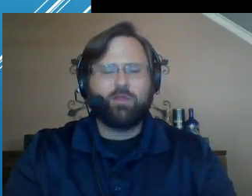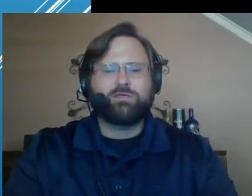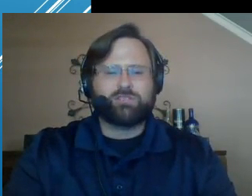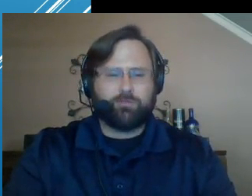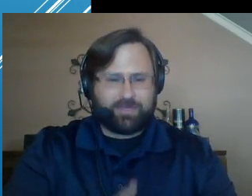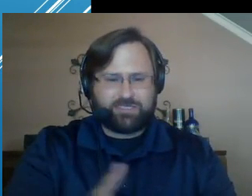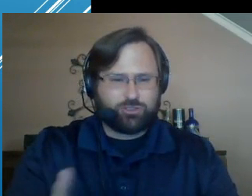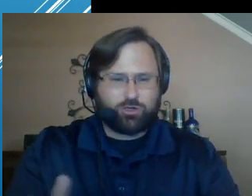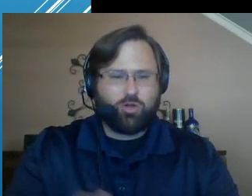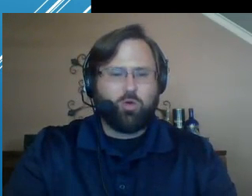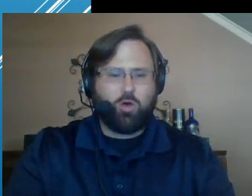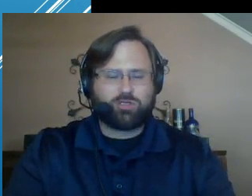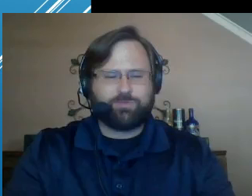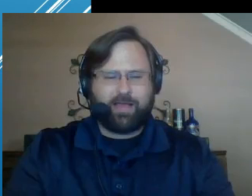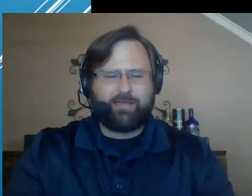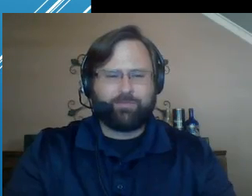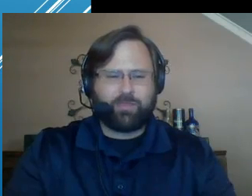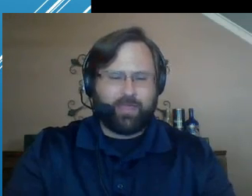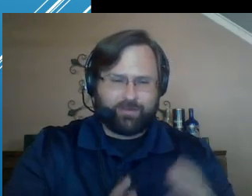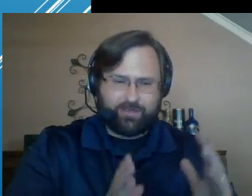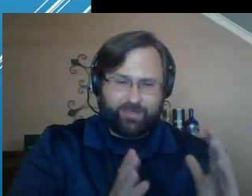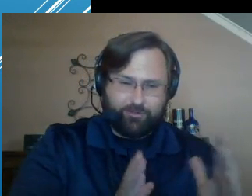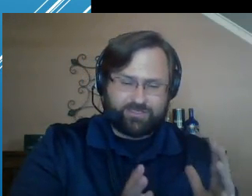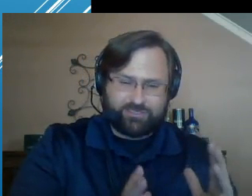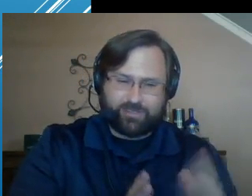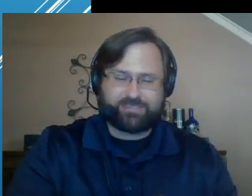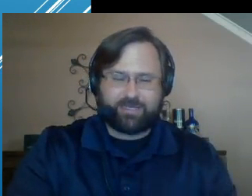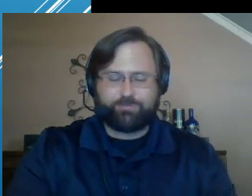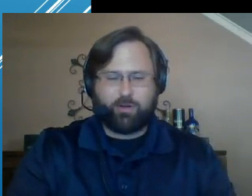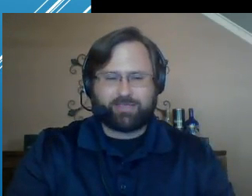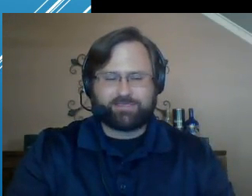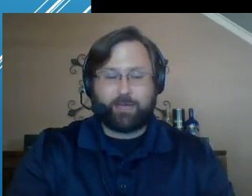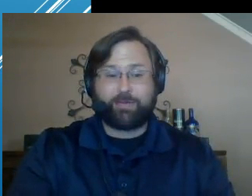so my teacher walked by and here the teacher is set apart as a topic